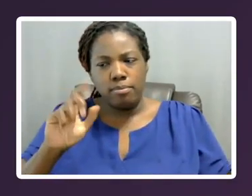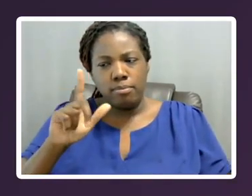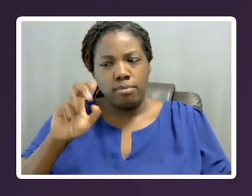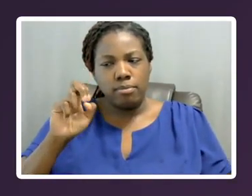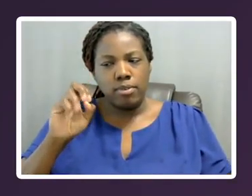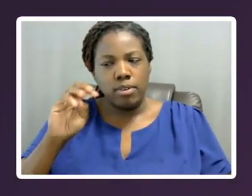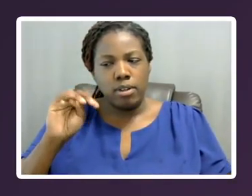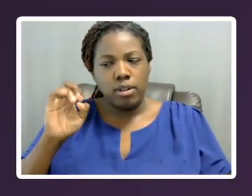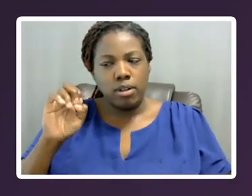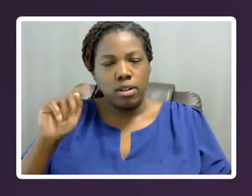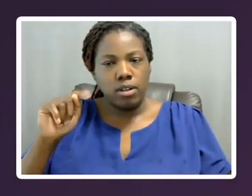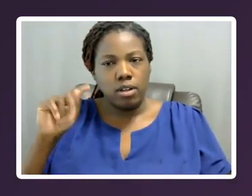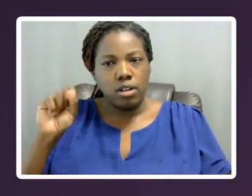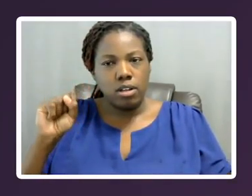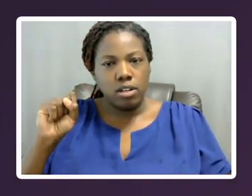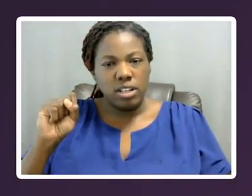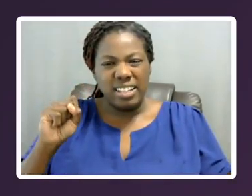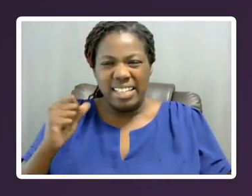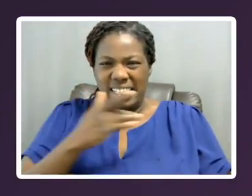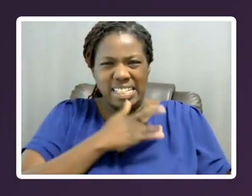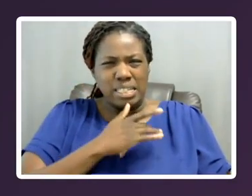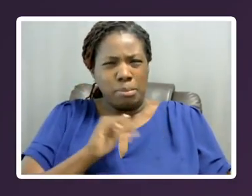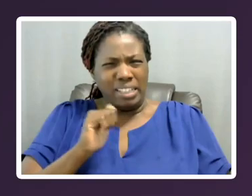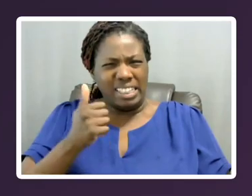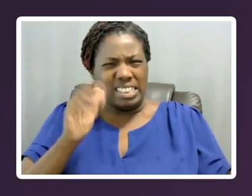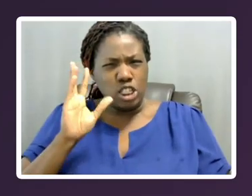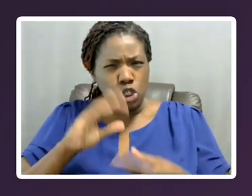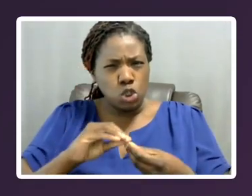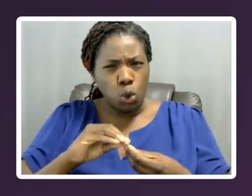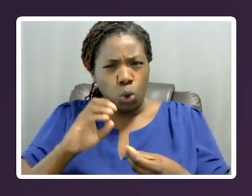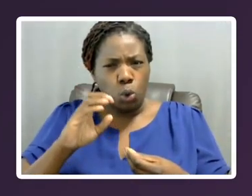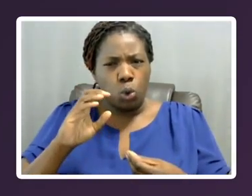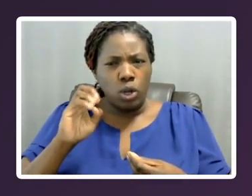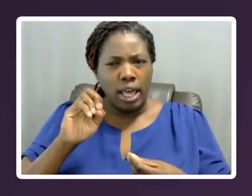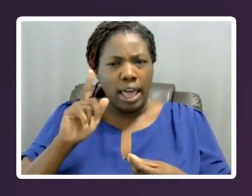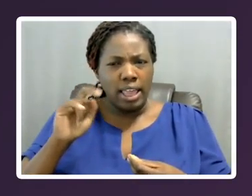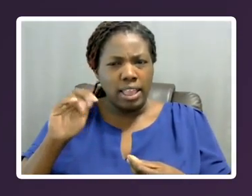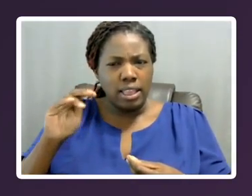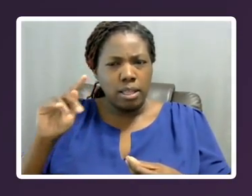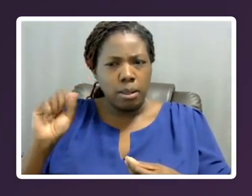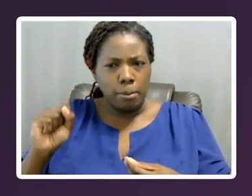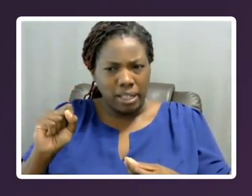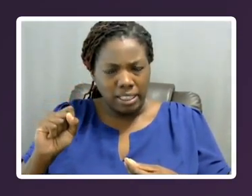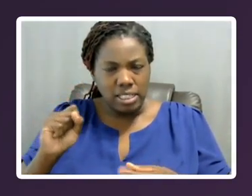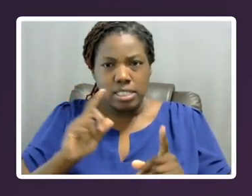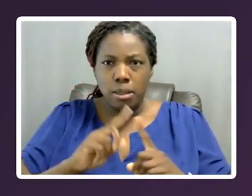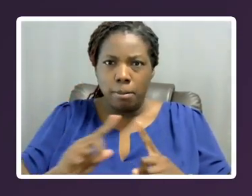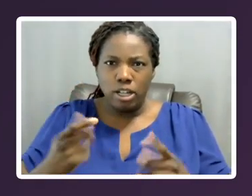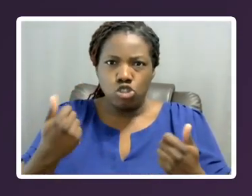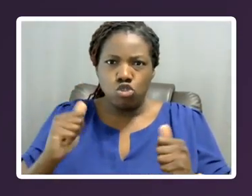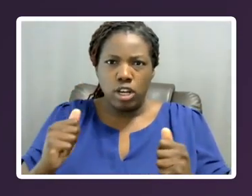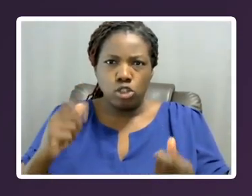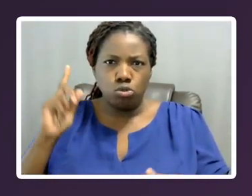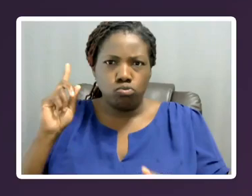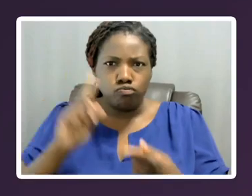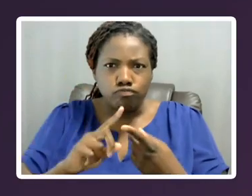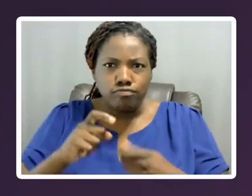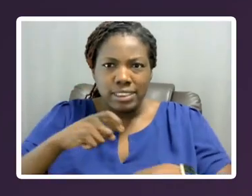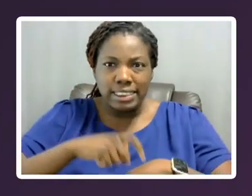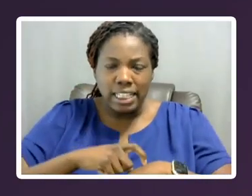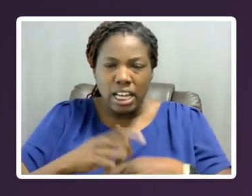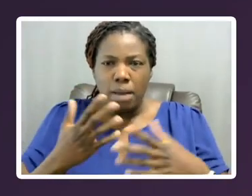generally 10 elements of portrayal, but the -- in the interest of time I wanted to touch on just